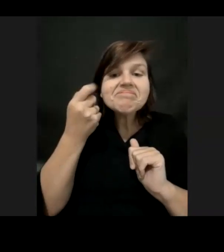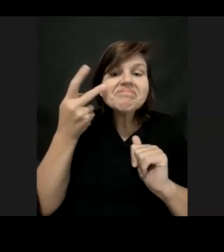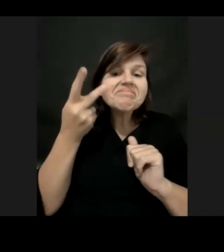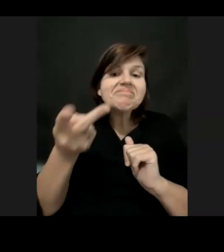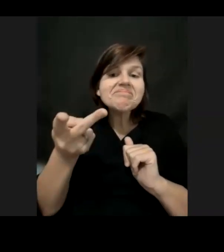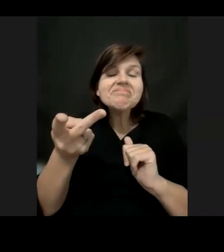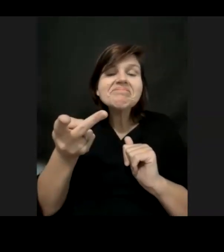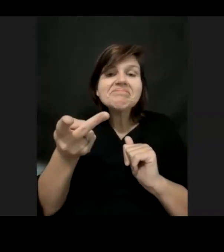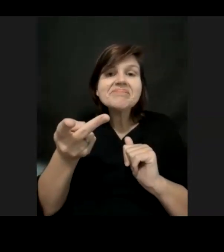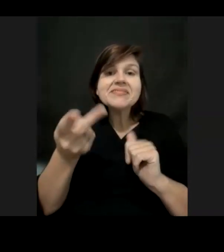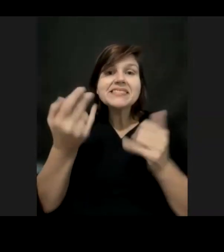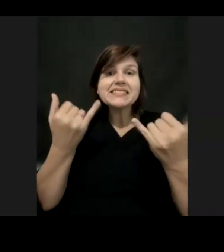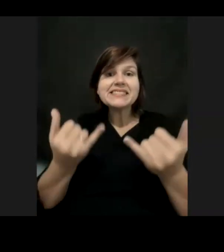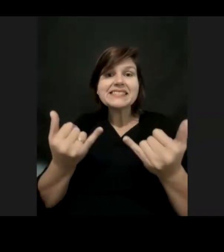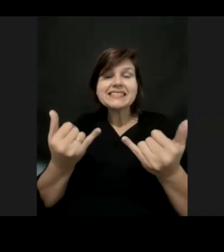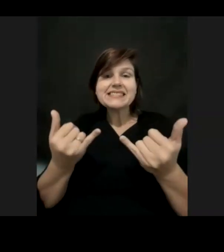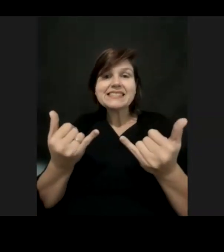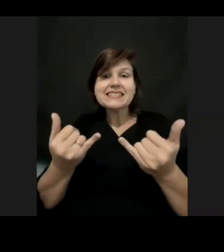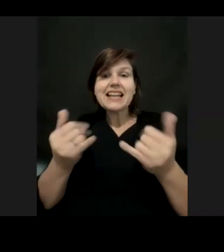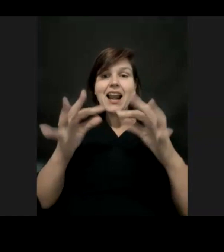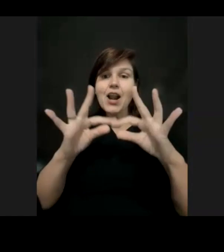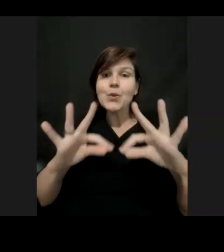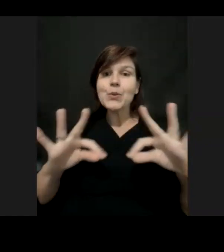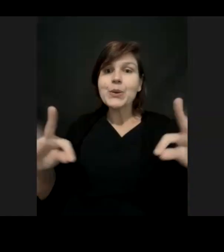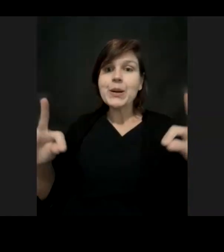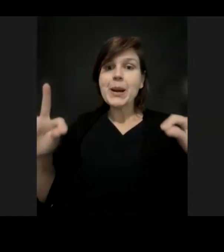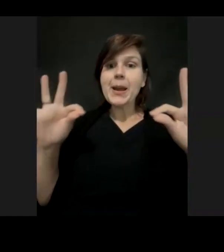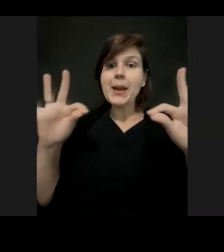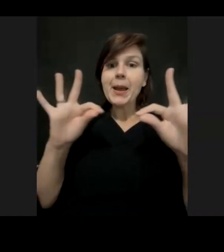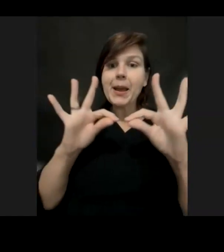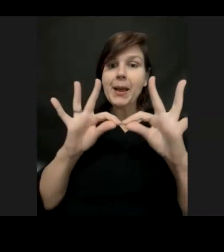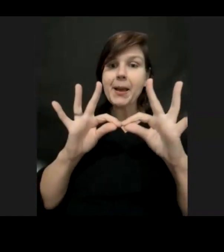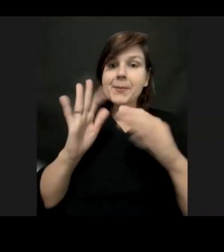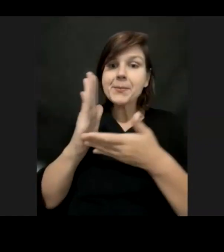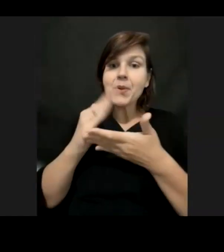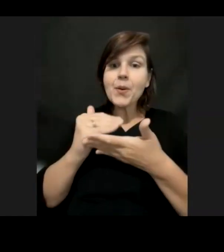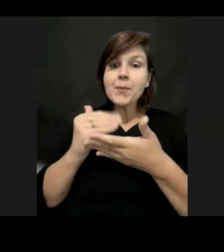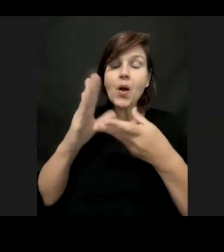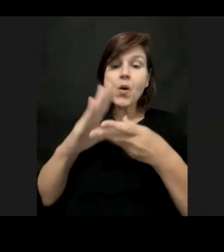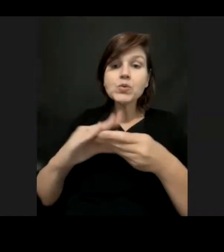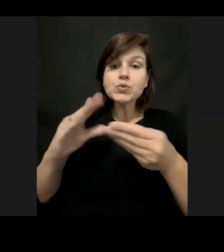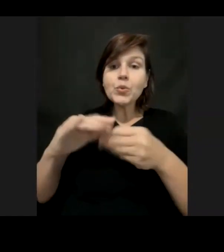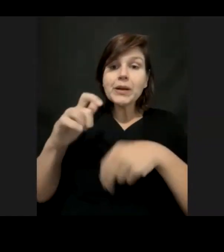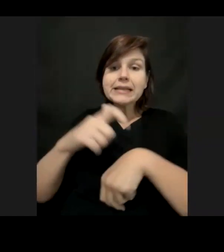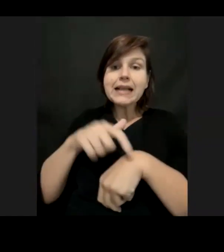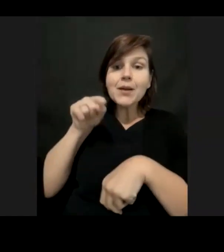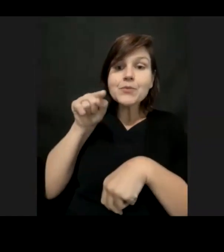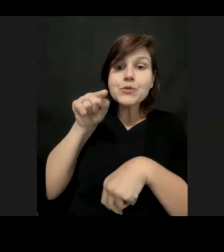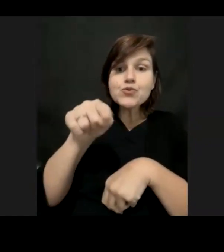And this is such an important part of Story Time, everybody. Making your craft is really important because then you can